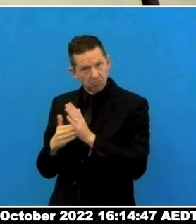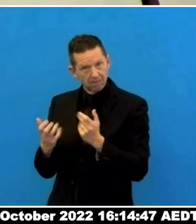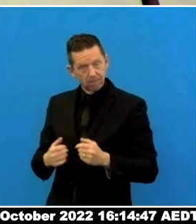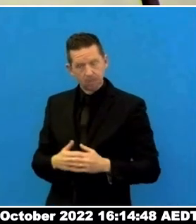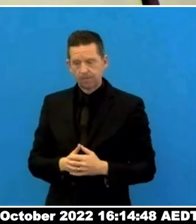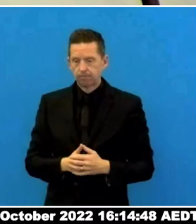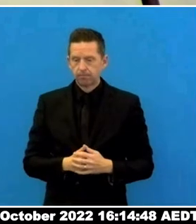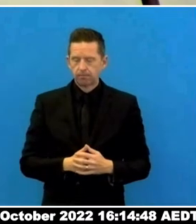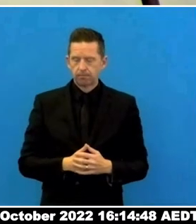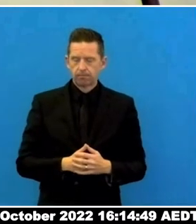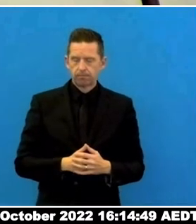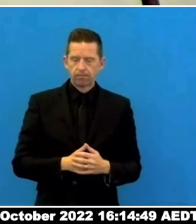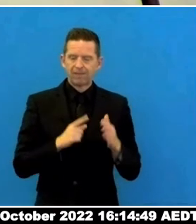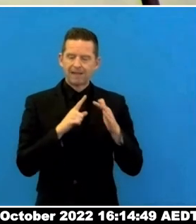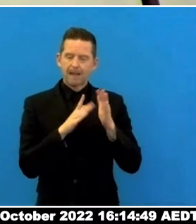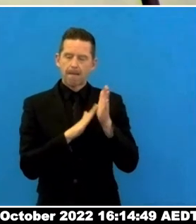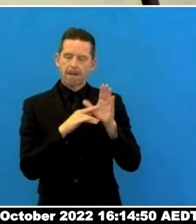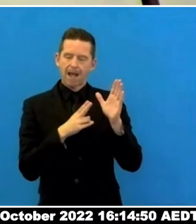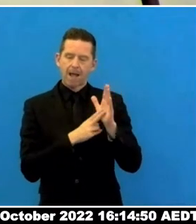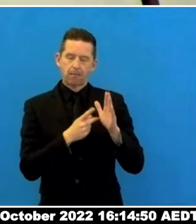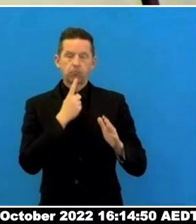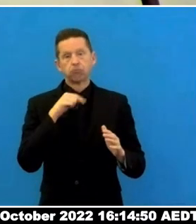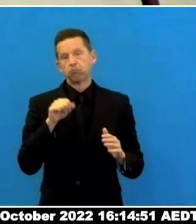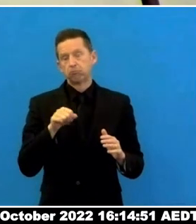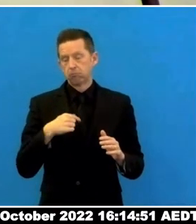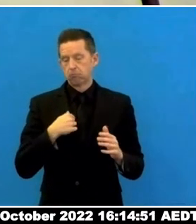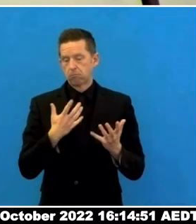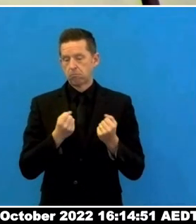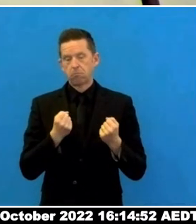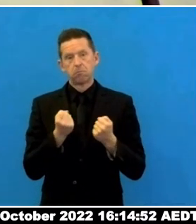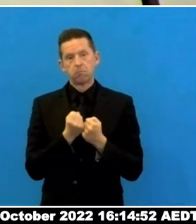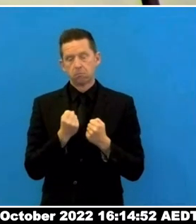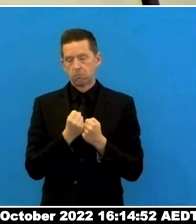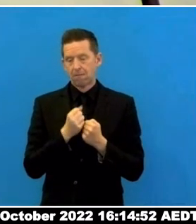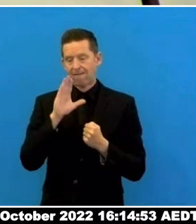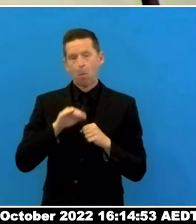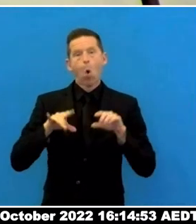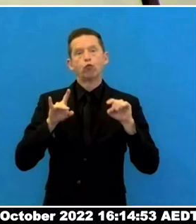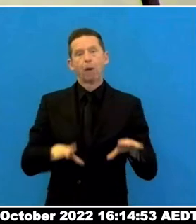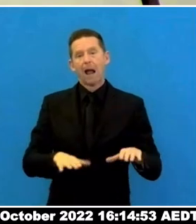Like, for me, I got support from my Australian friends.